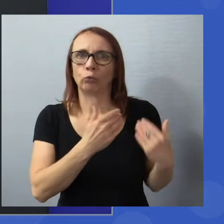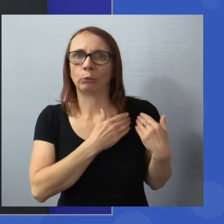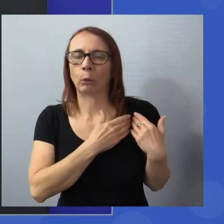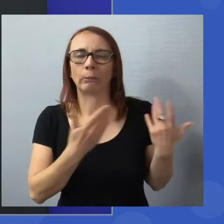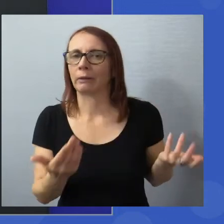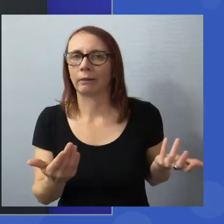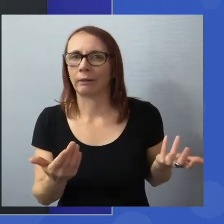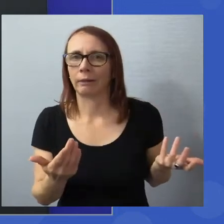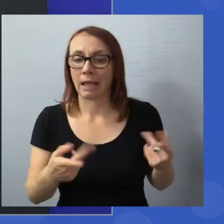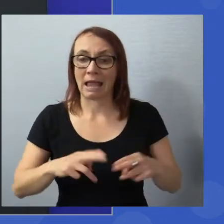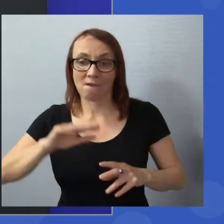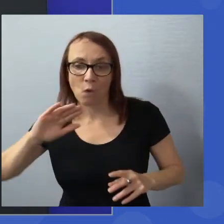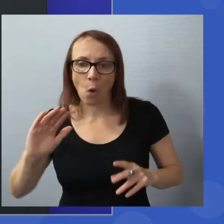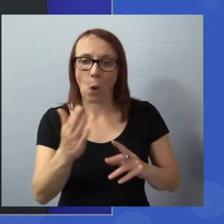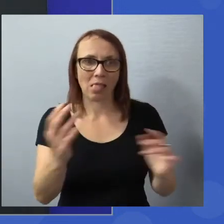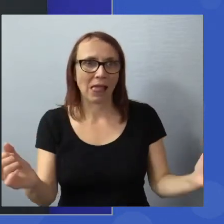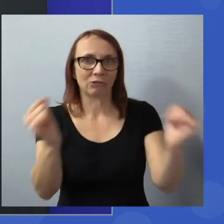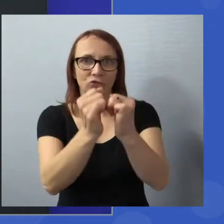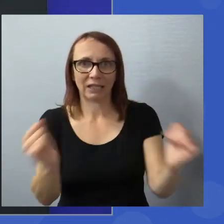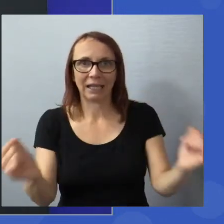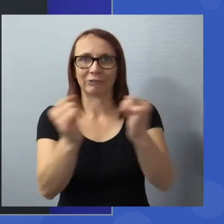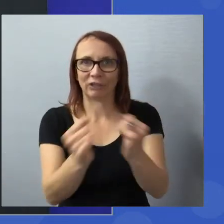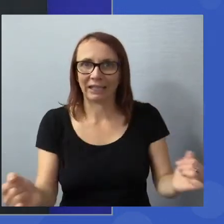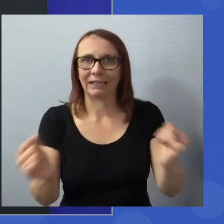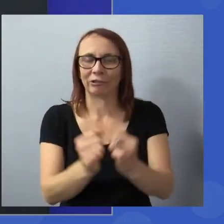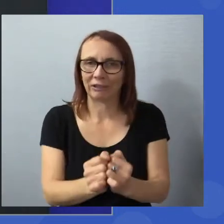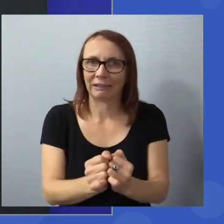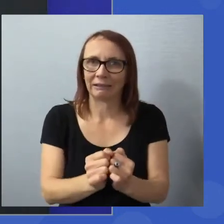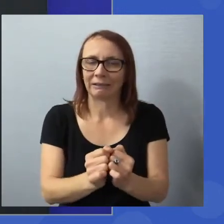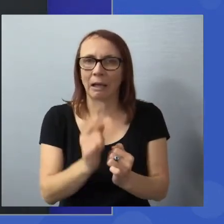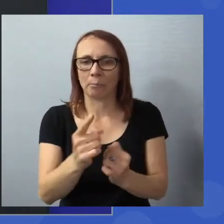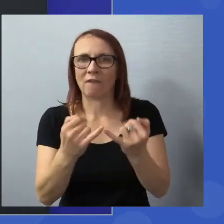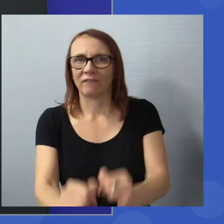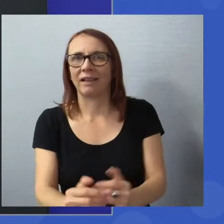politicians are cooperating all the time so cross-party cooperation definitely a